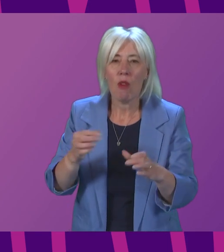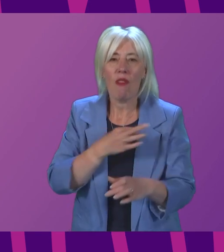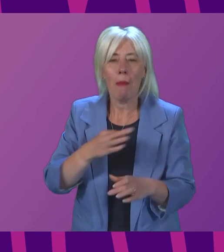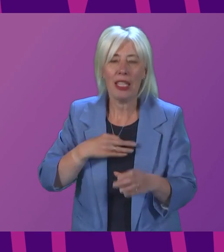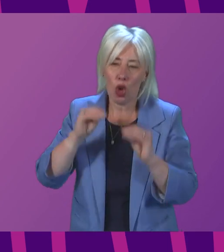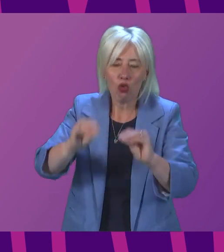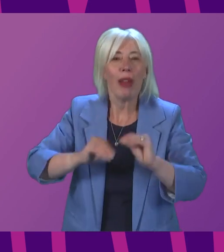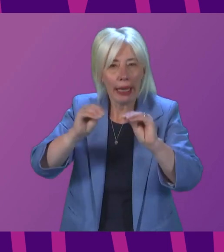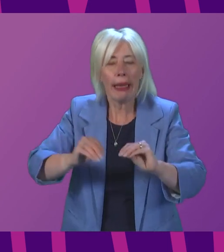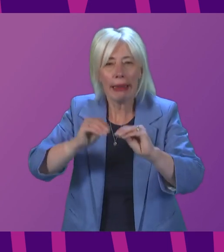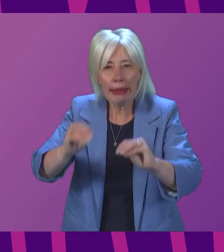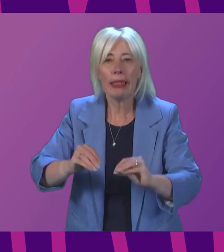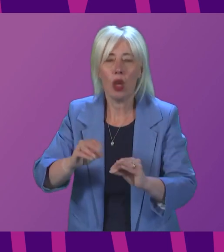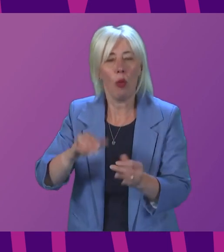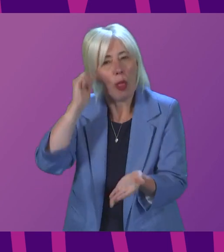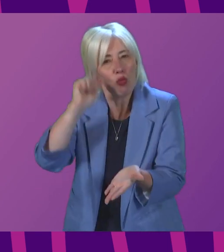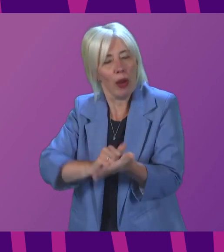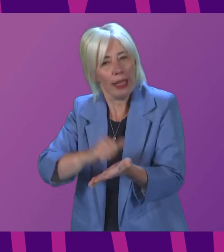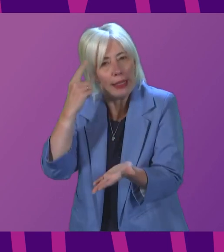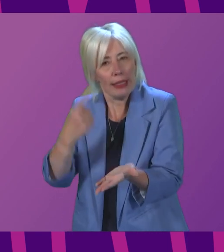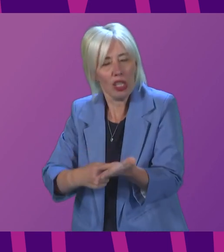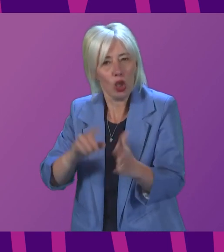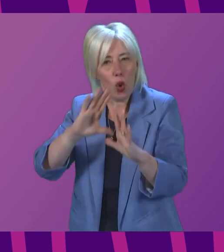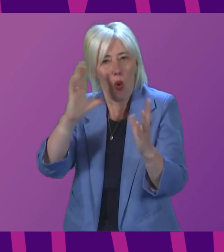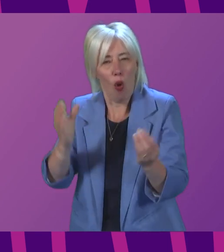We will continue to take the right decisions in terms of the overall NHS workforce.